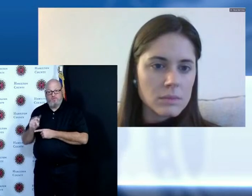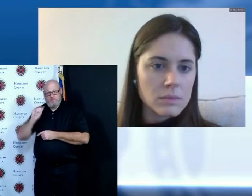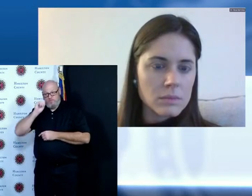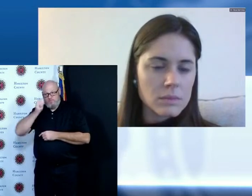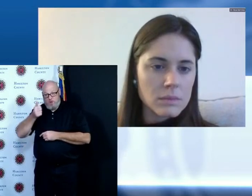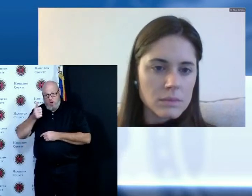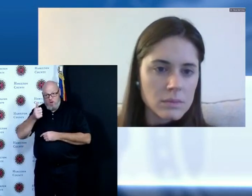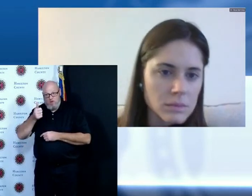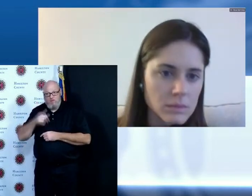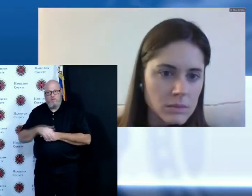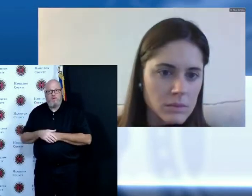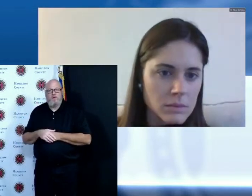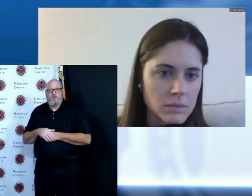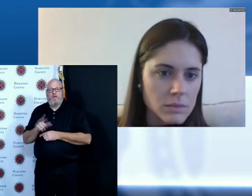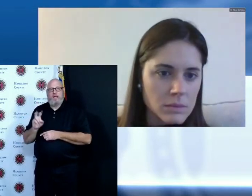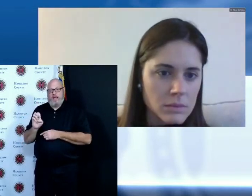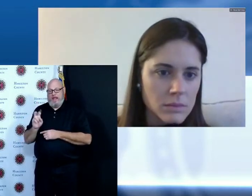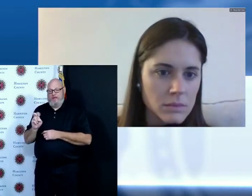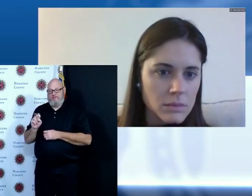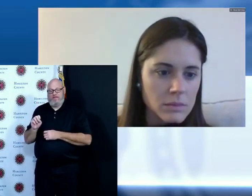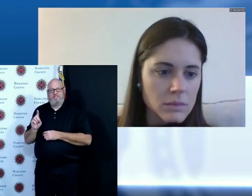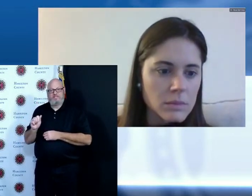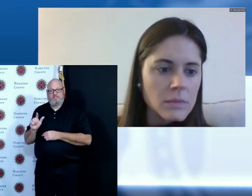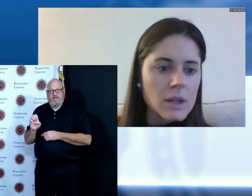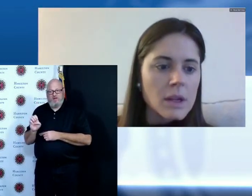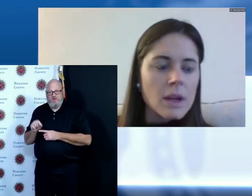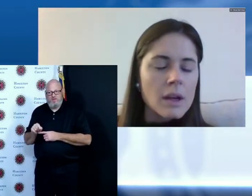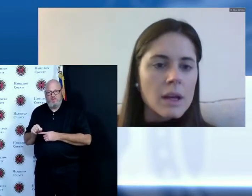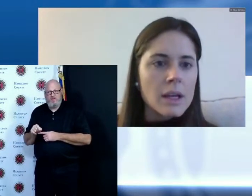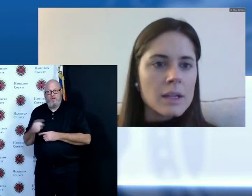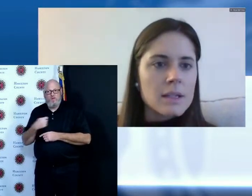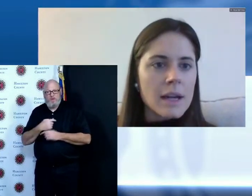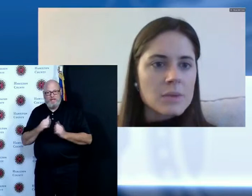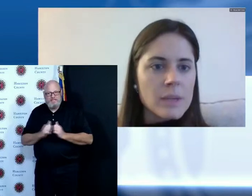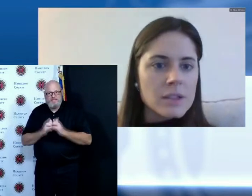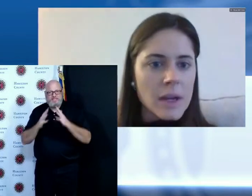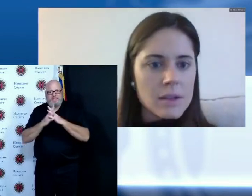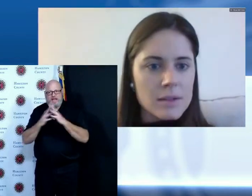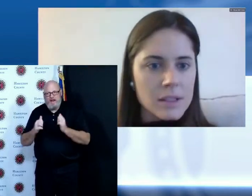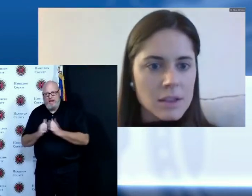we have Chris Wetterich with the Business Courier he has questions for both you and Greg and Denise